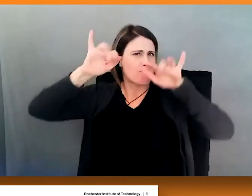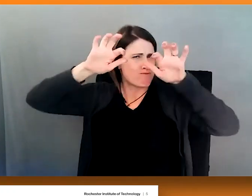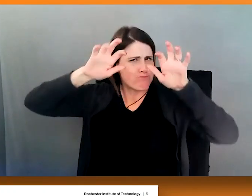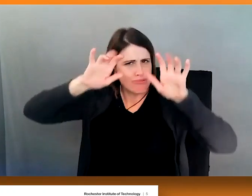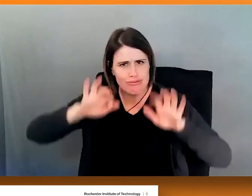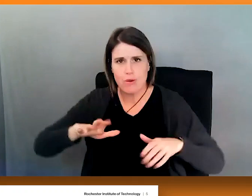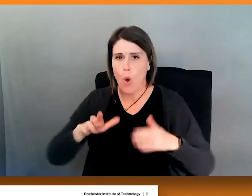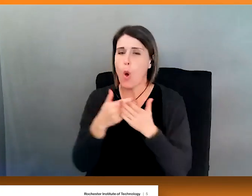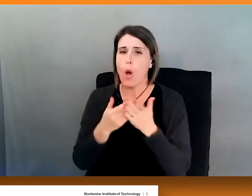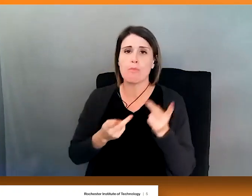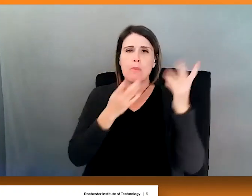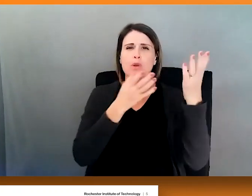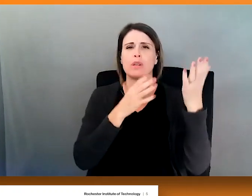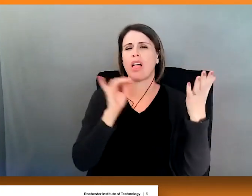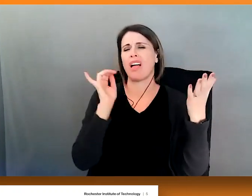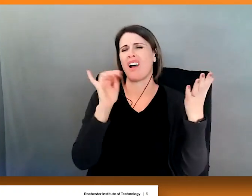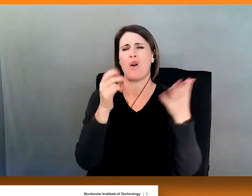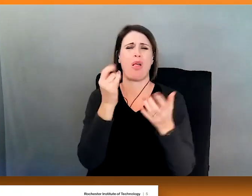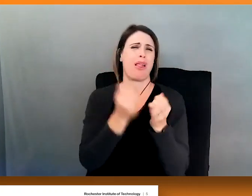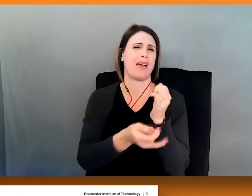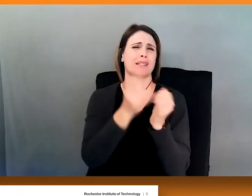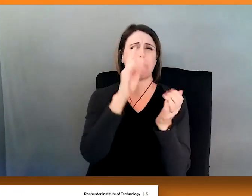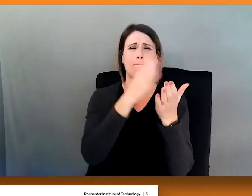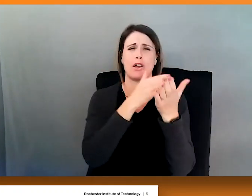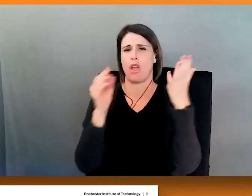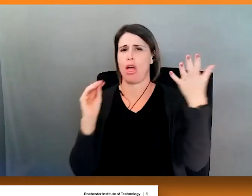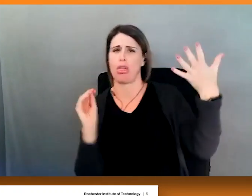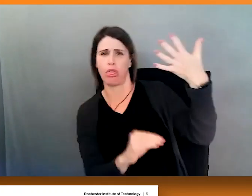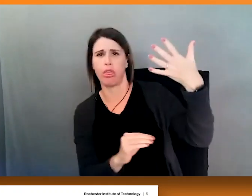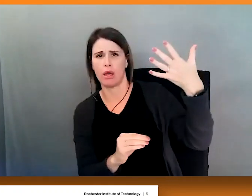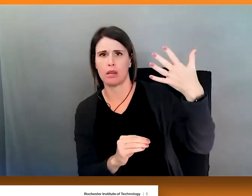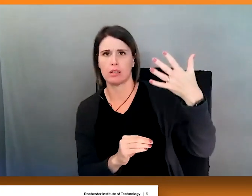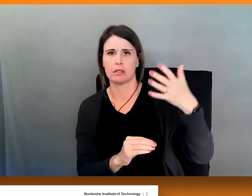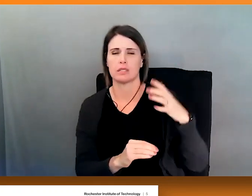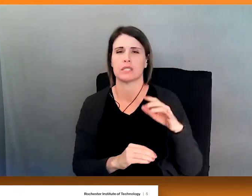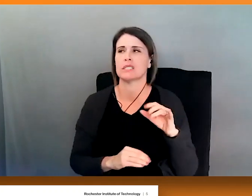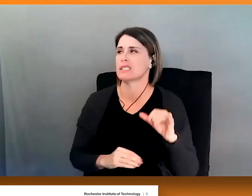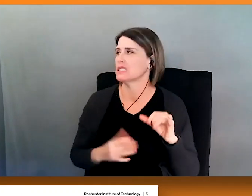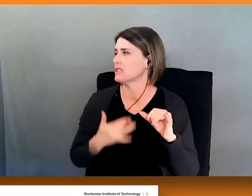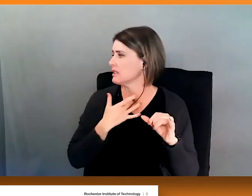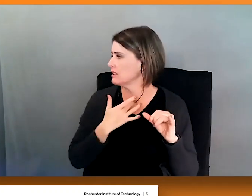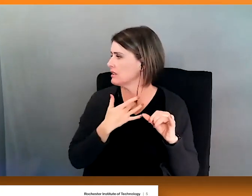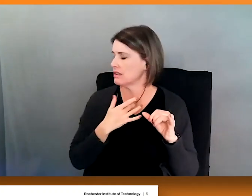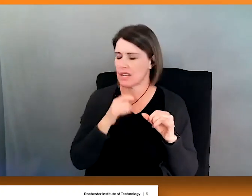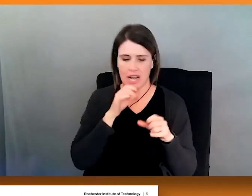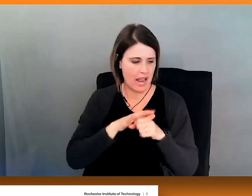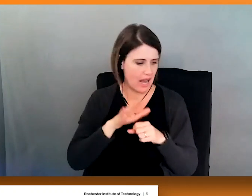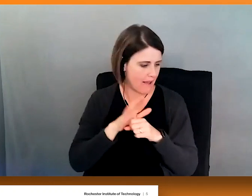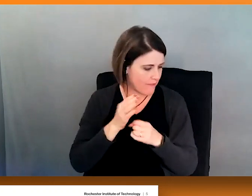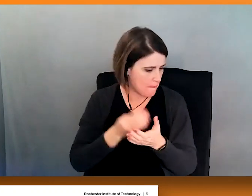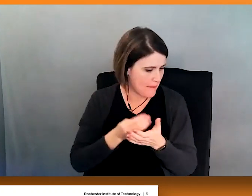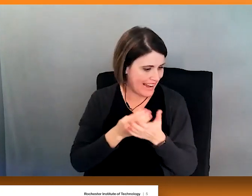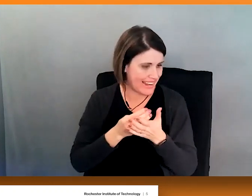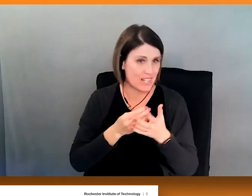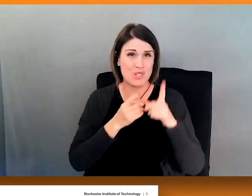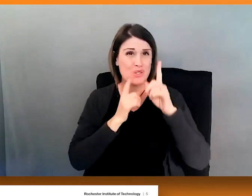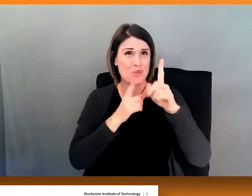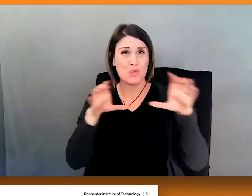do the budget last, and then find out there's not enough money to do the scope of their project, and they have to go back